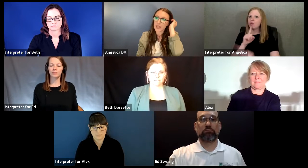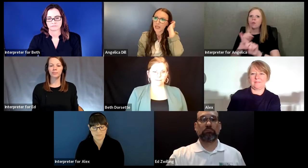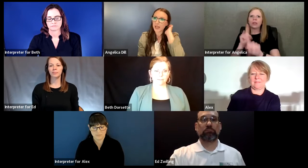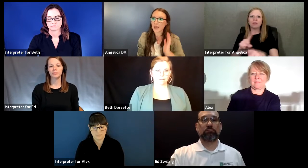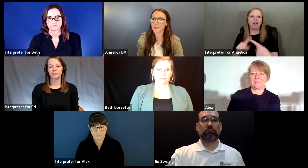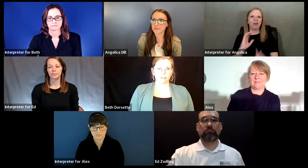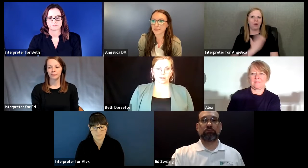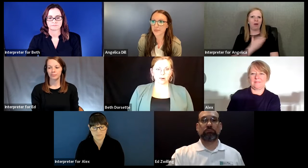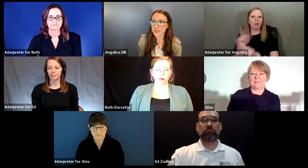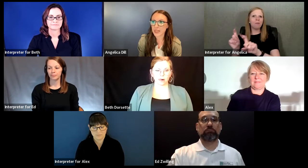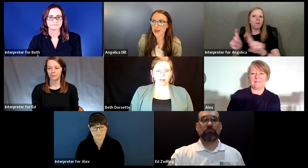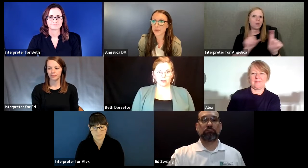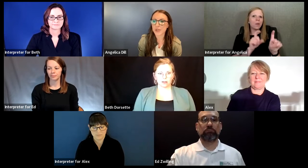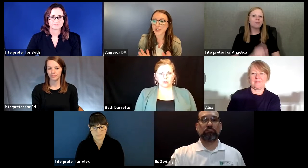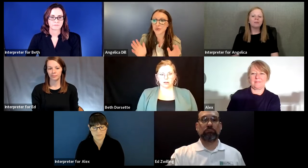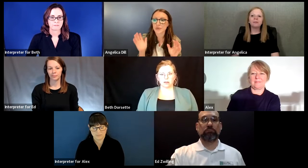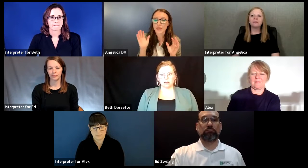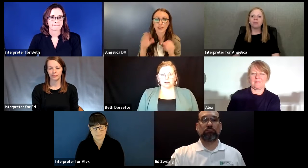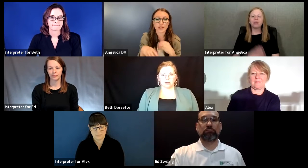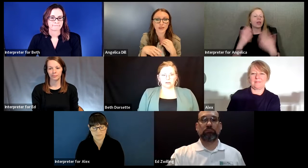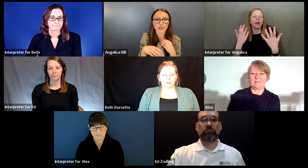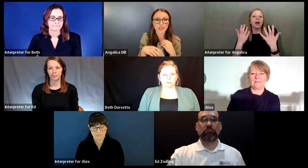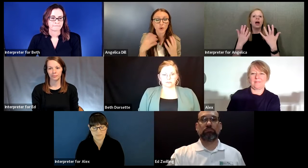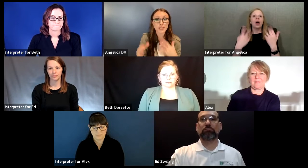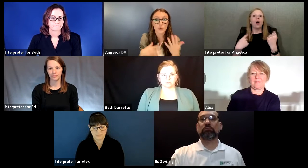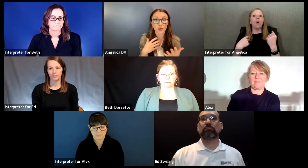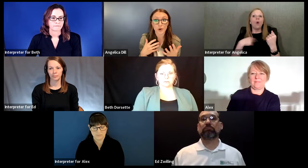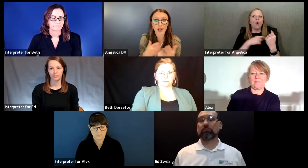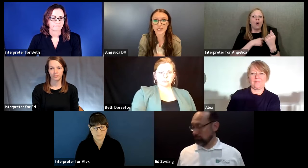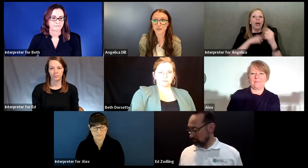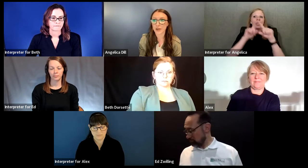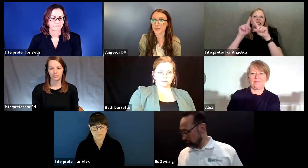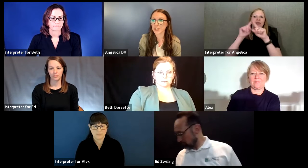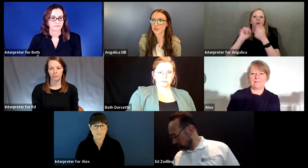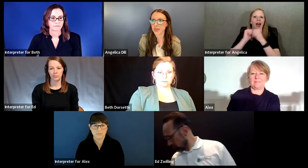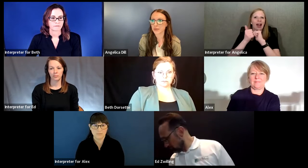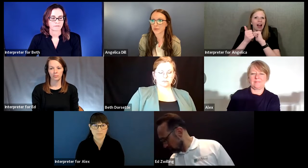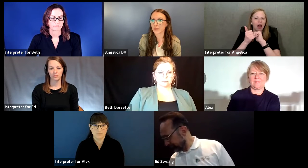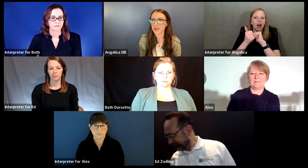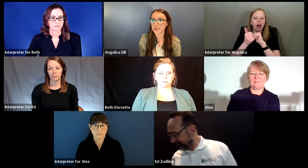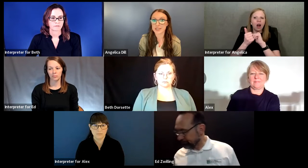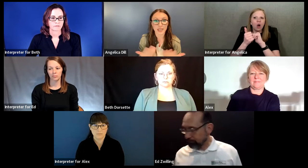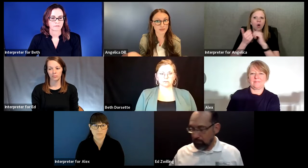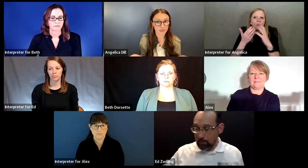But we do the different ways that we're proactive, we do that through evenings like this.